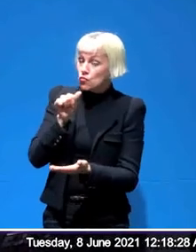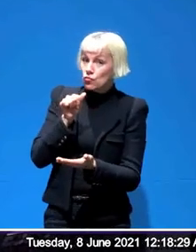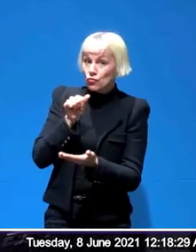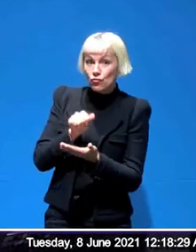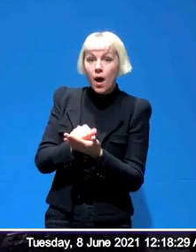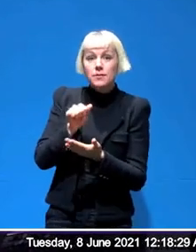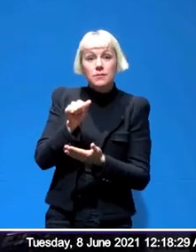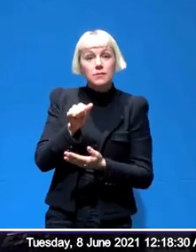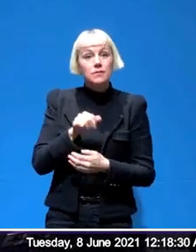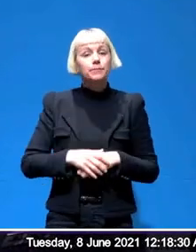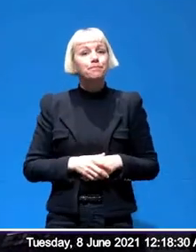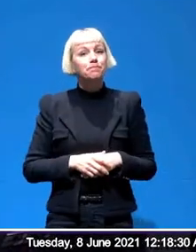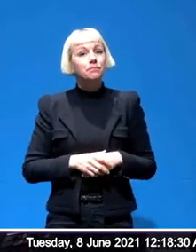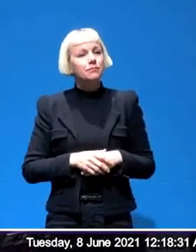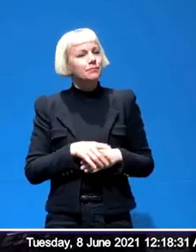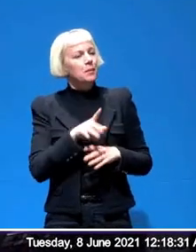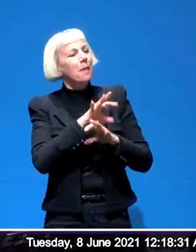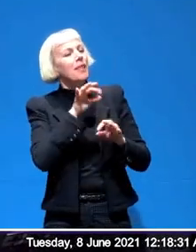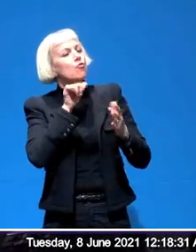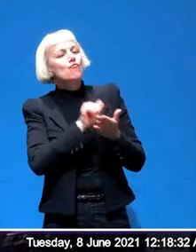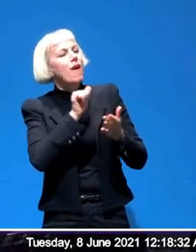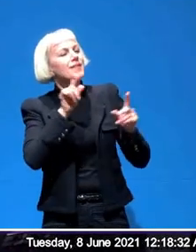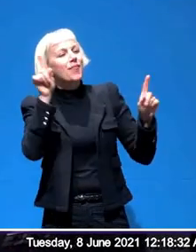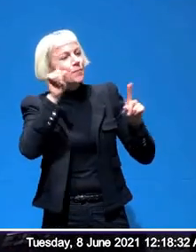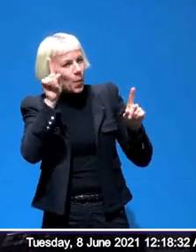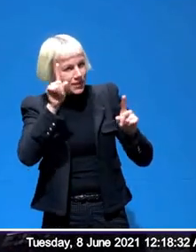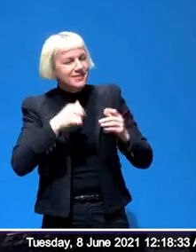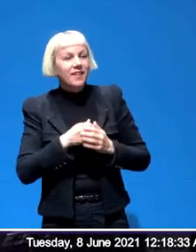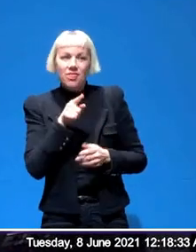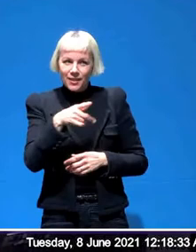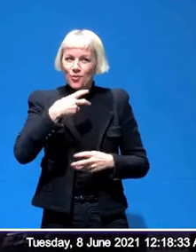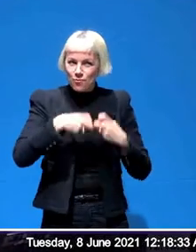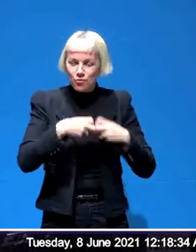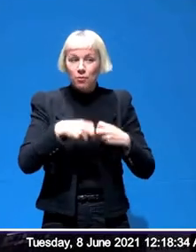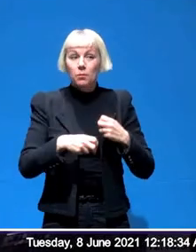As Mitchell's family said yesterday, in some of these places the atmosphere